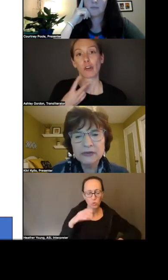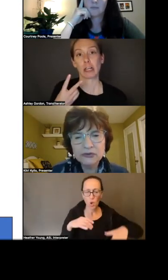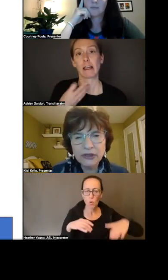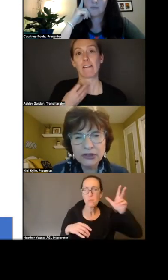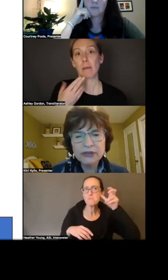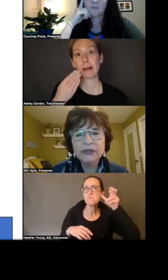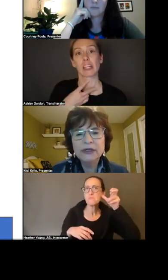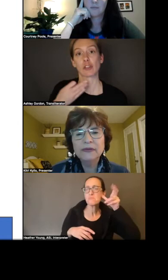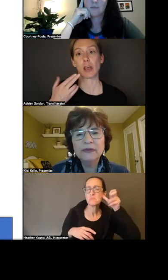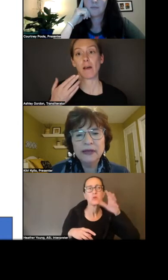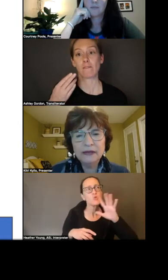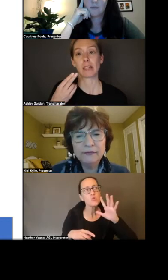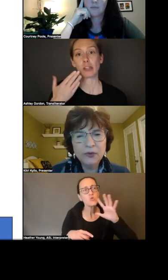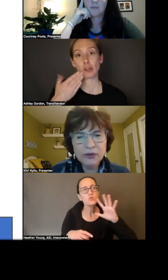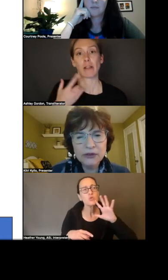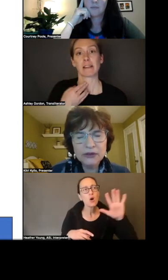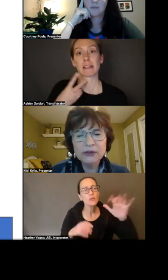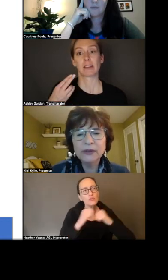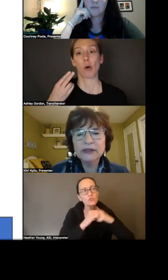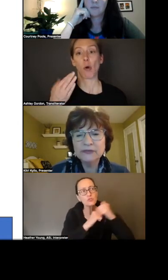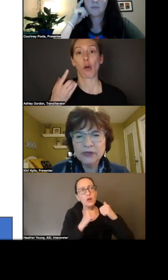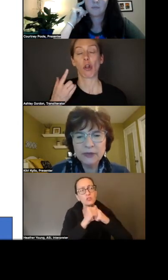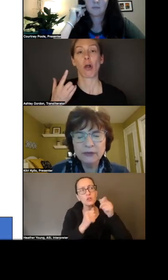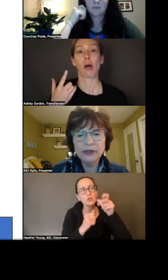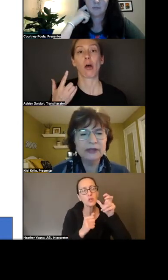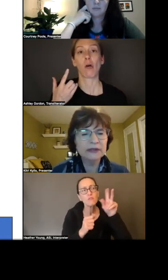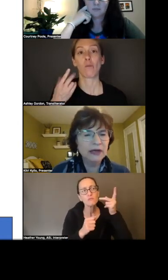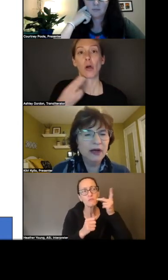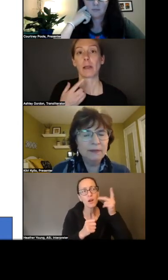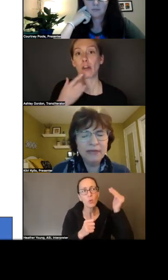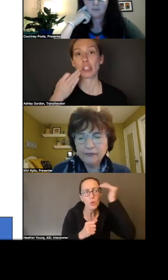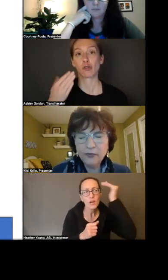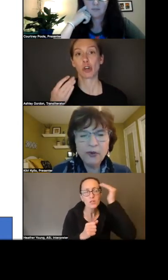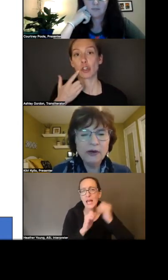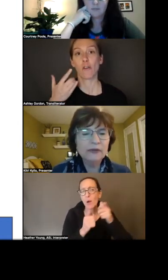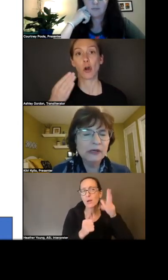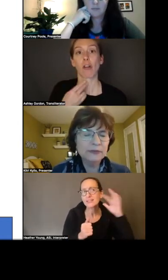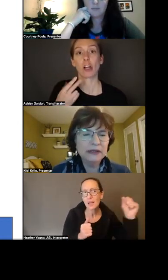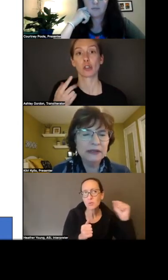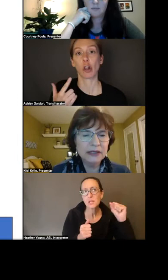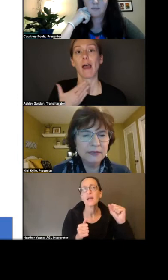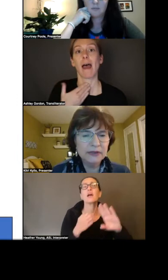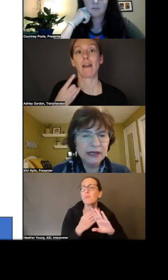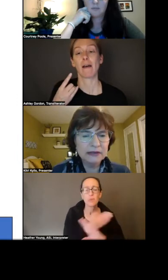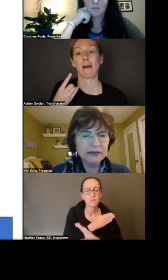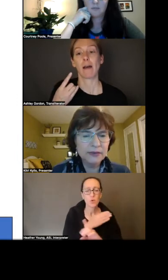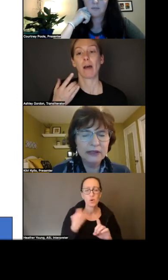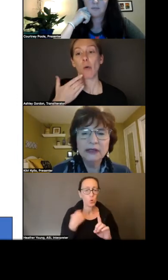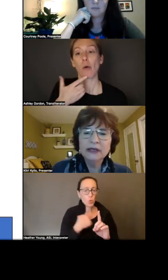the structure, they have phonological awareness, phonemic awareness before they're expected to come to the task of the reading.